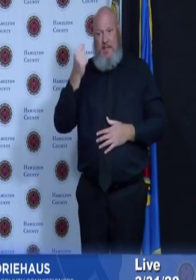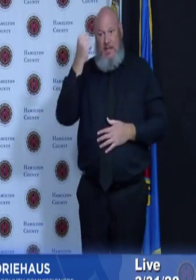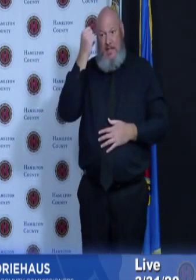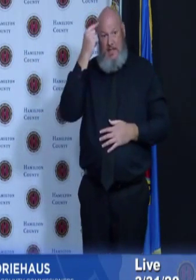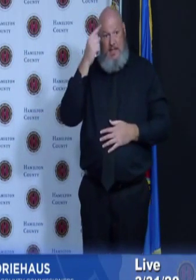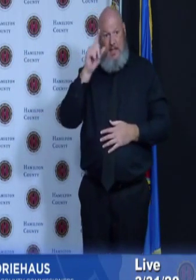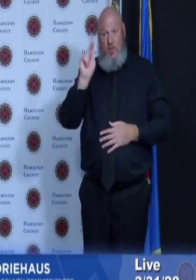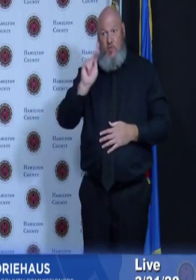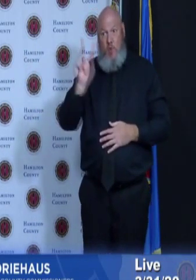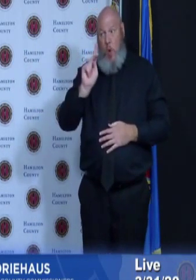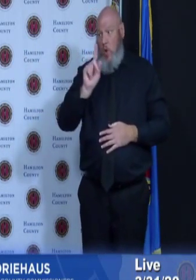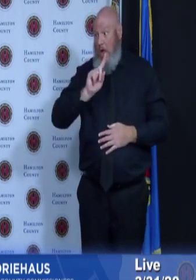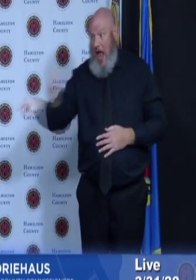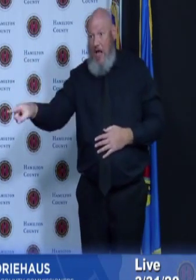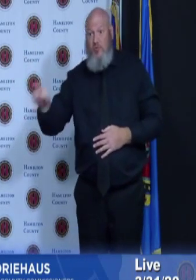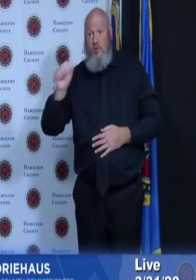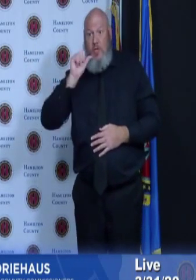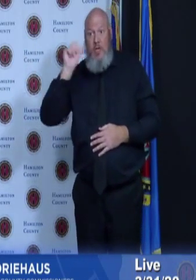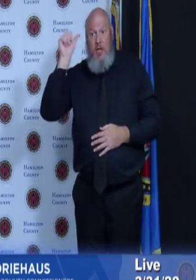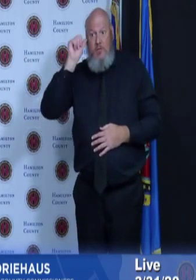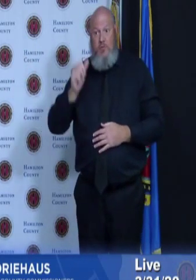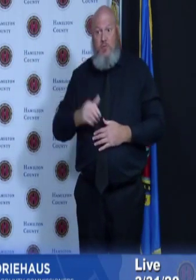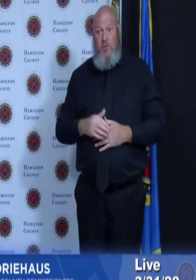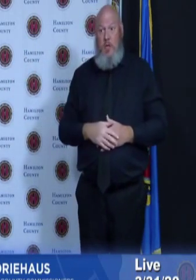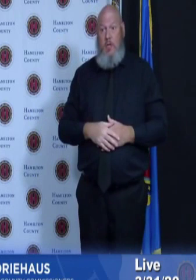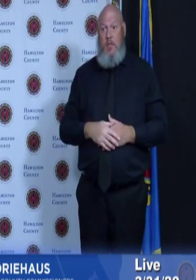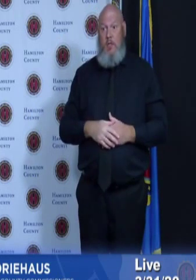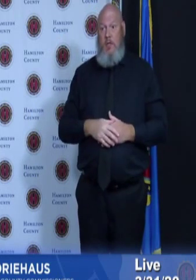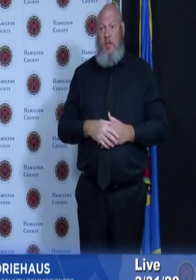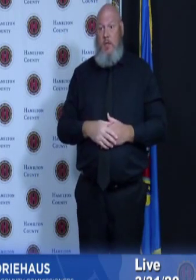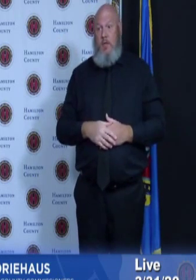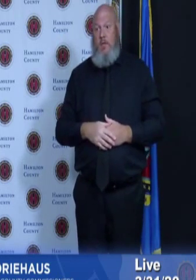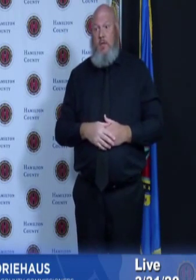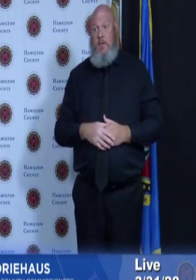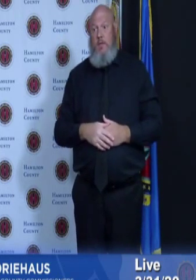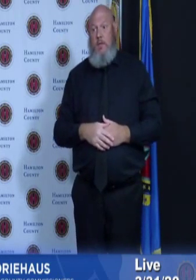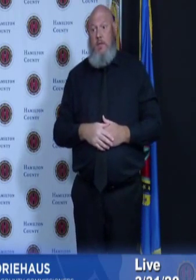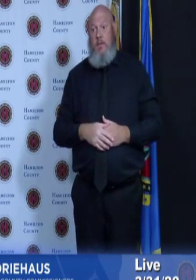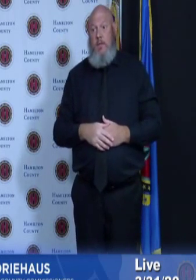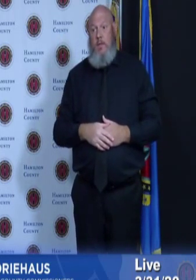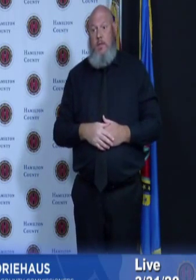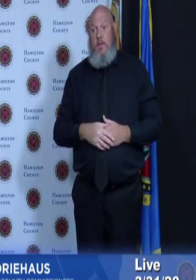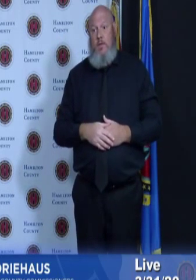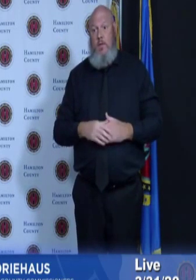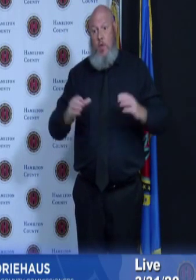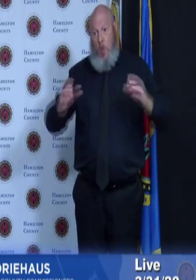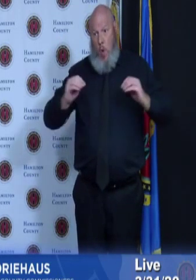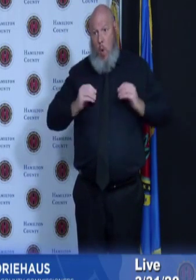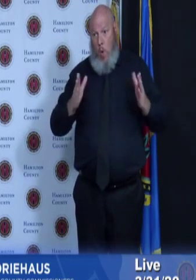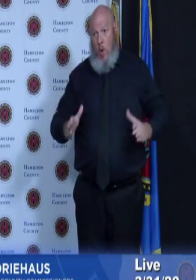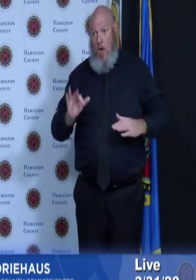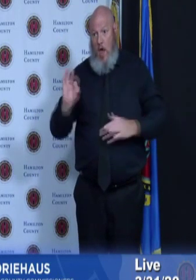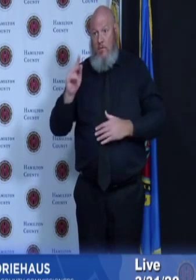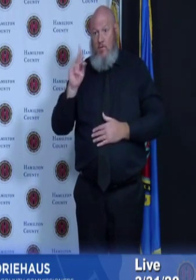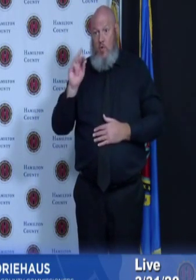their workers is a top priority and they they talked about this social distance